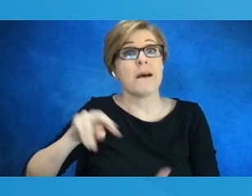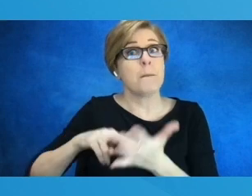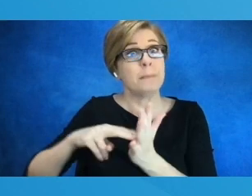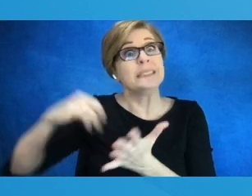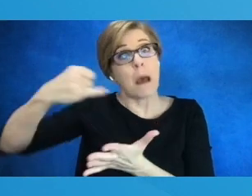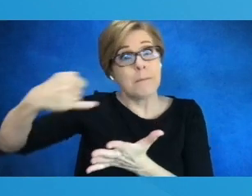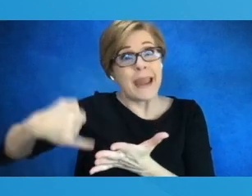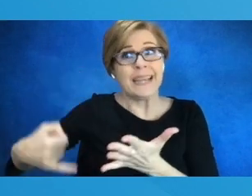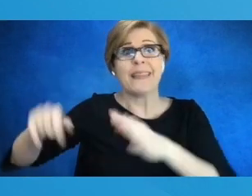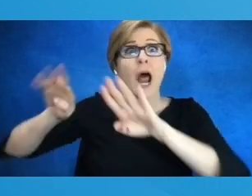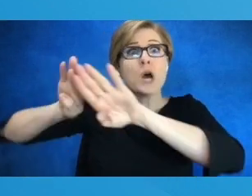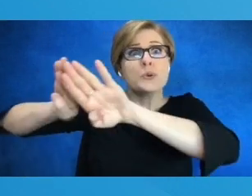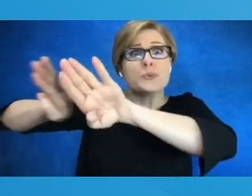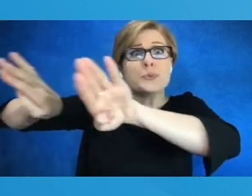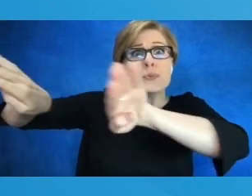feel almost like virtual reality.